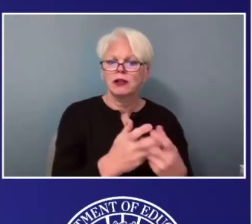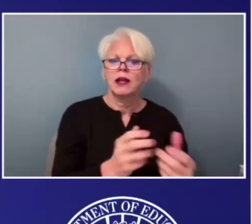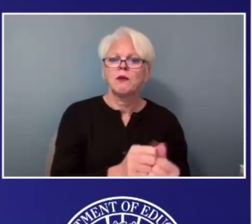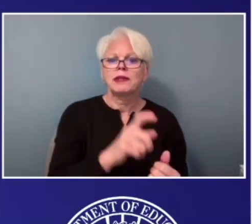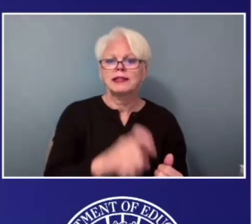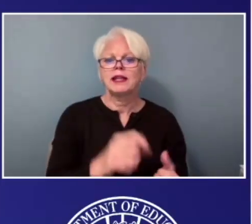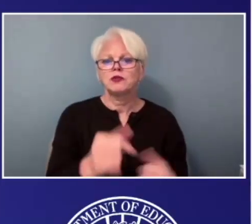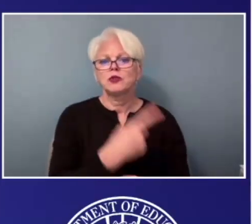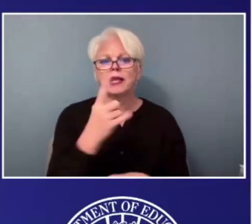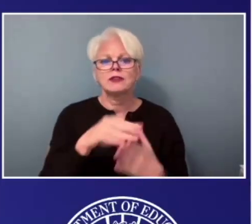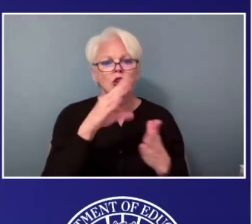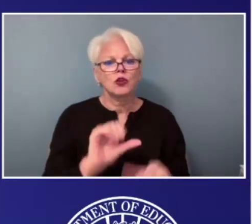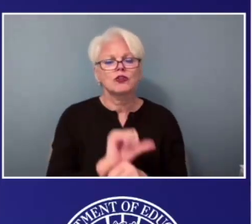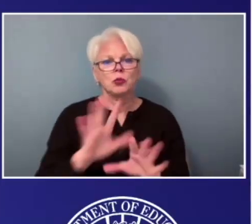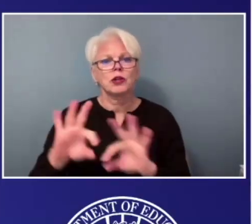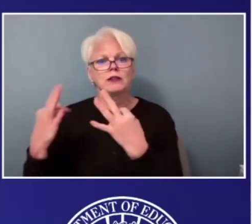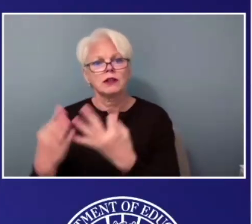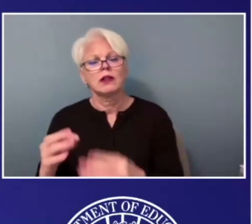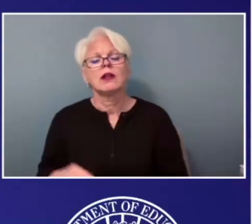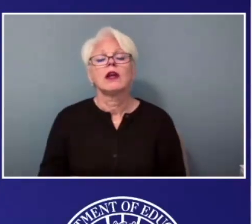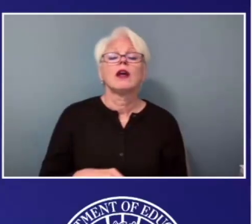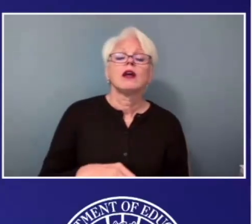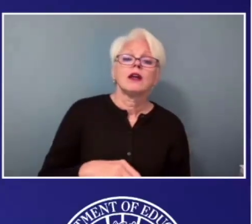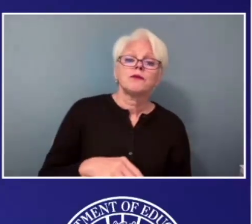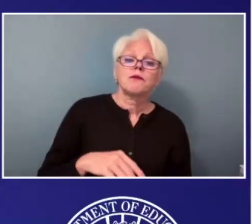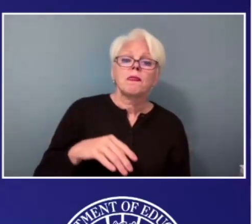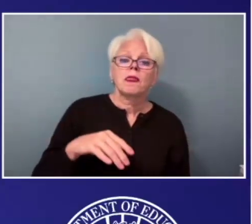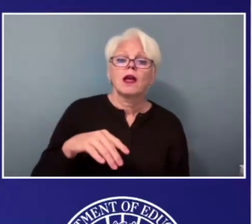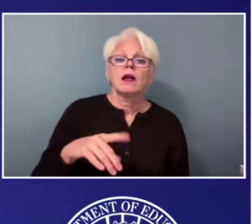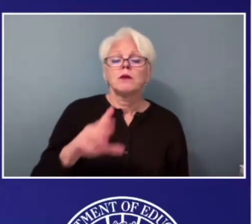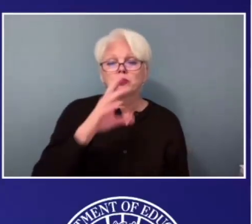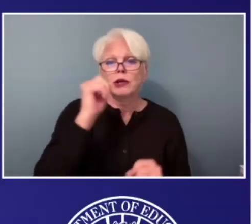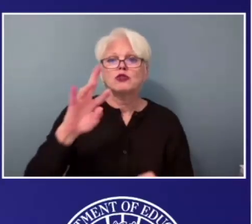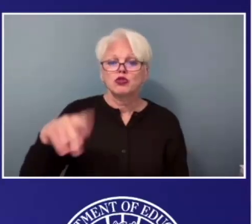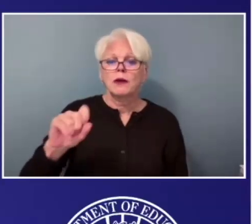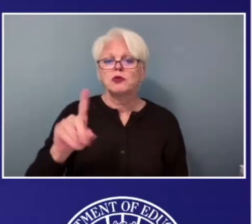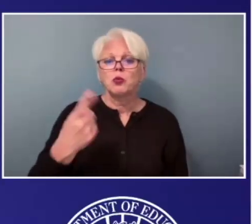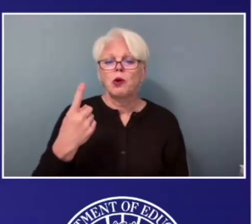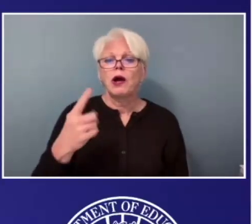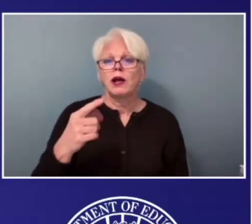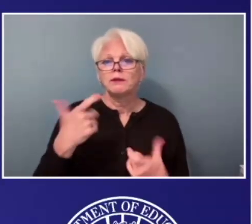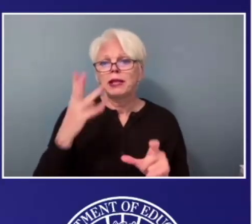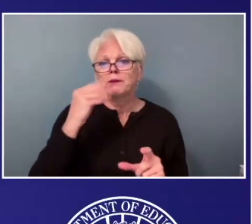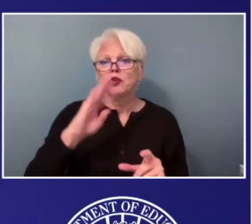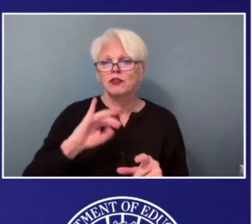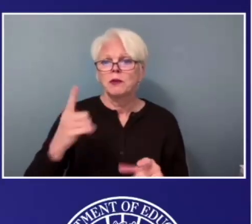President Trump's One Big Beautiful Bill Act has already brought positive changes to our higher education system.